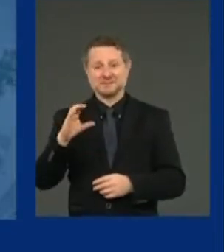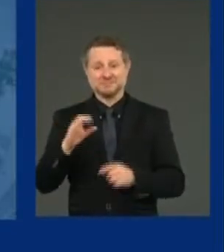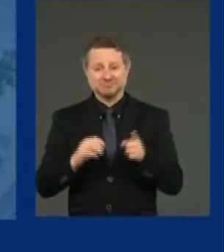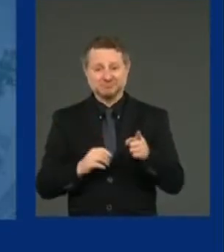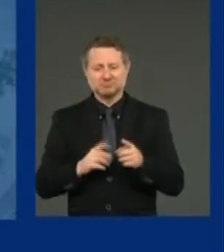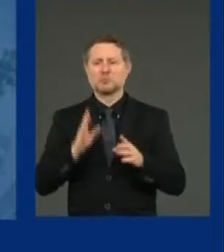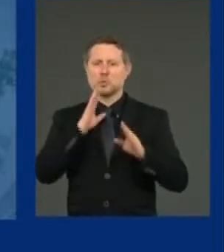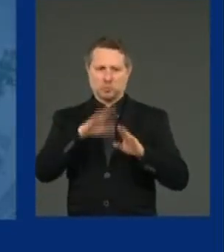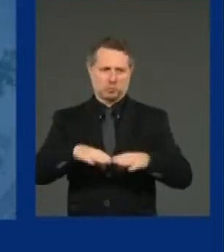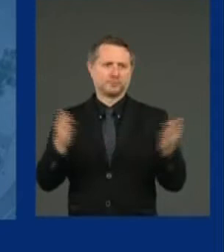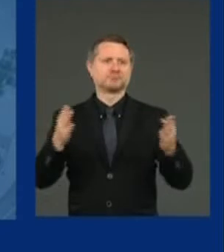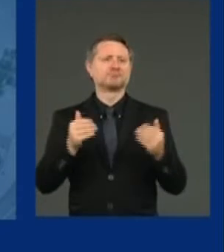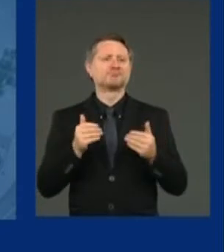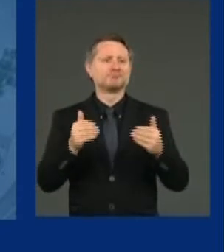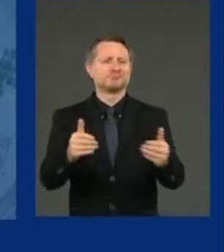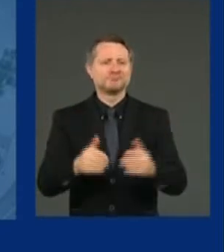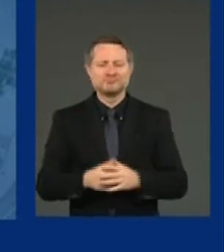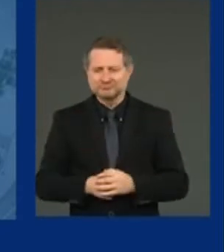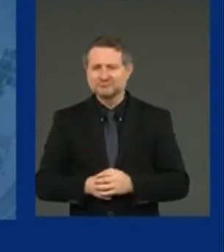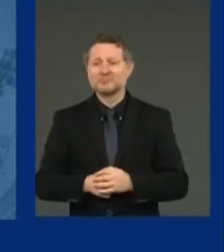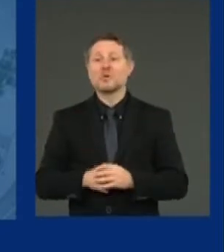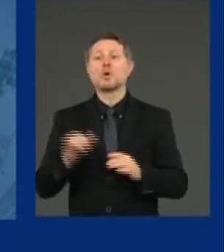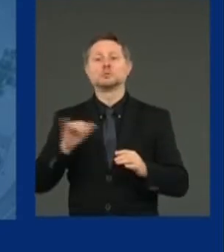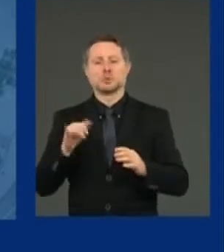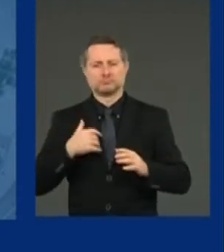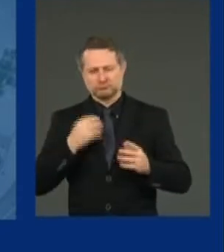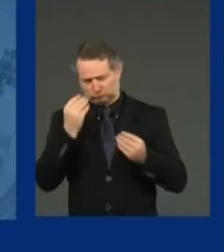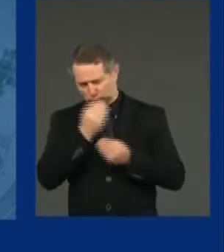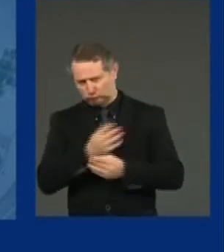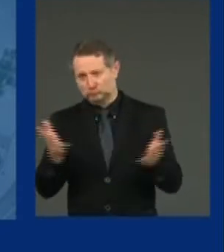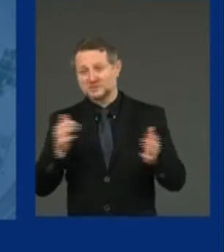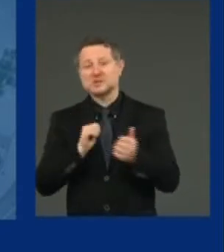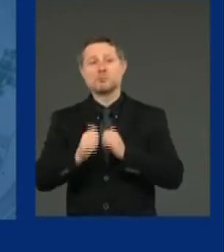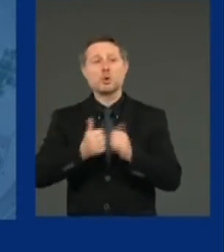PEOPLE WHO NEED IT. SO, THIS IS A GOOD STEP.